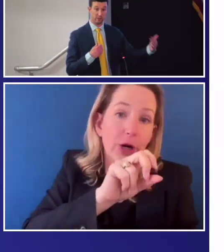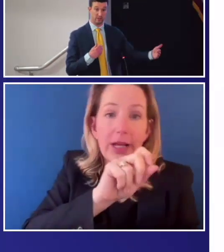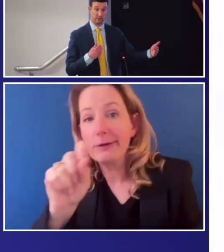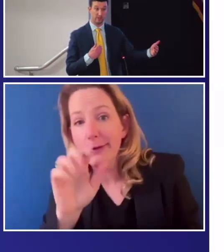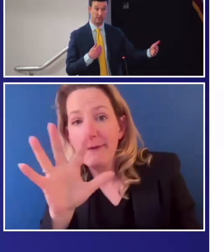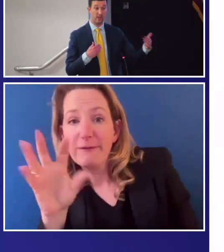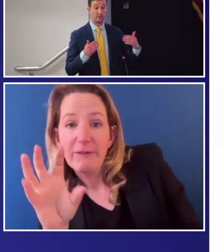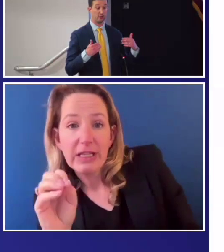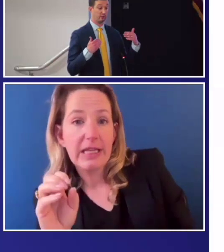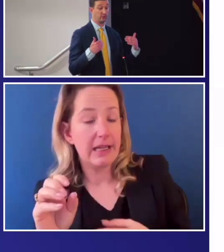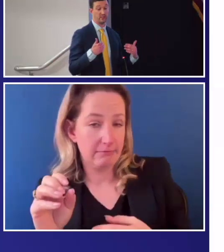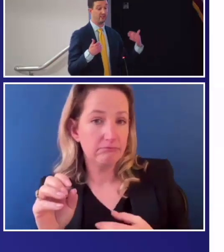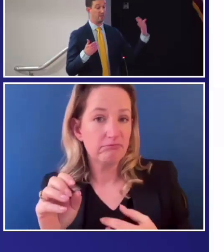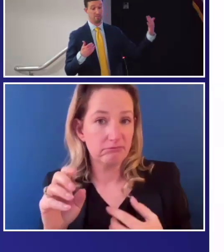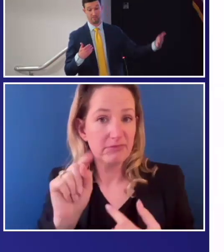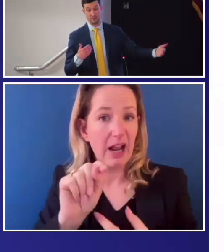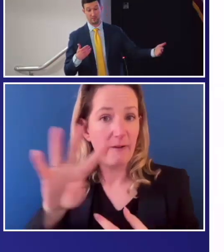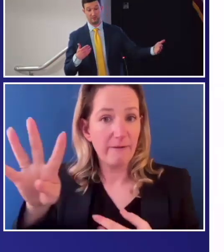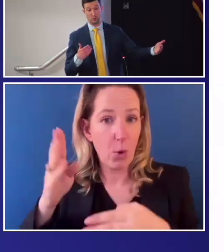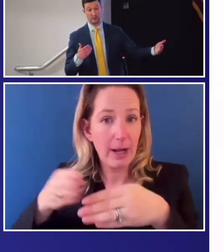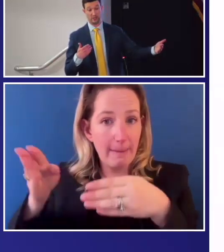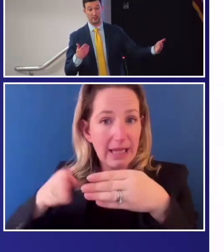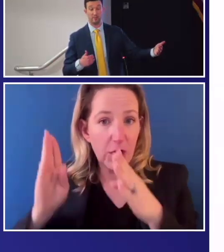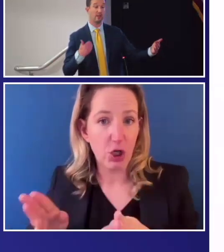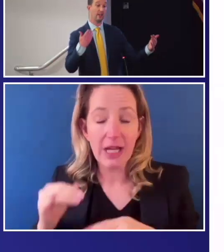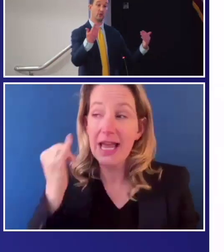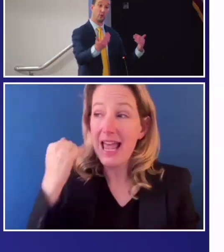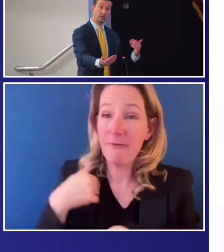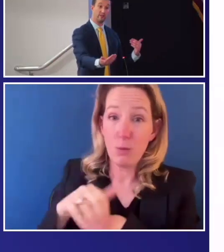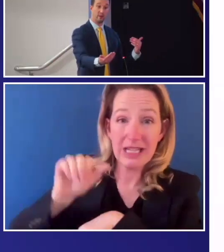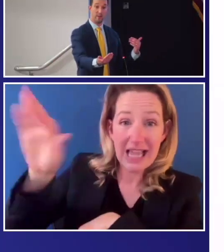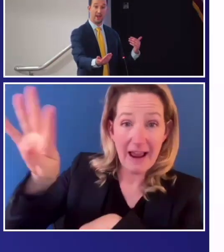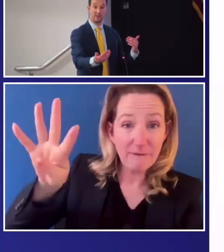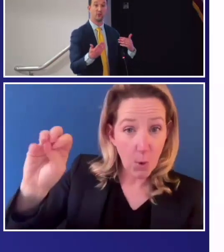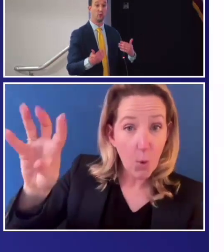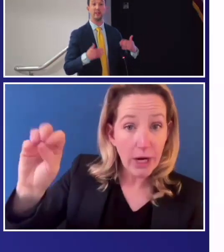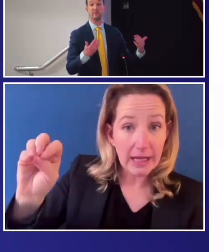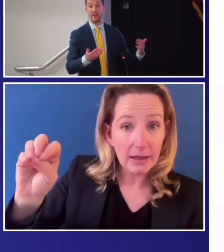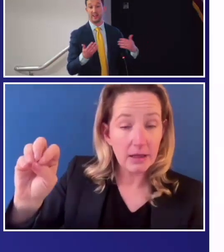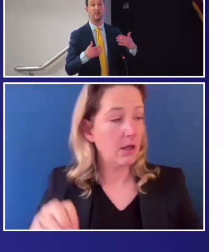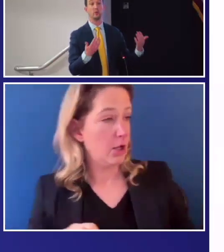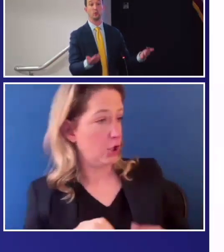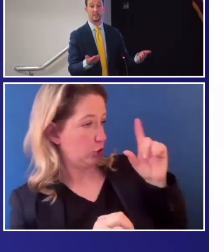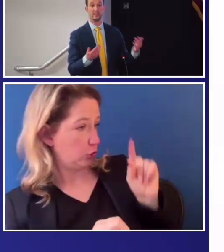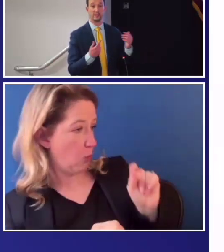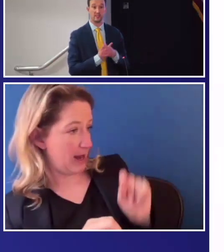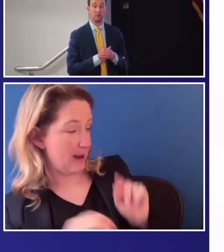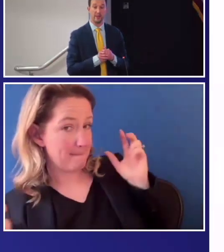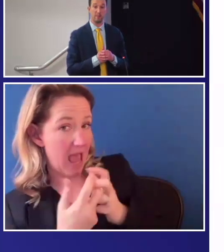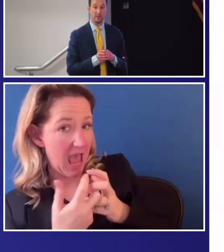completers, so that if we sent them 40 and 20 of them matched, well, in fact, then we would get to see what that